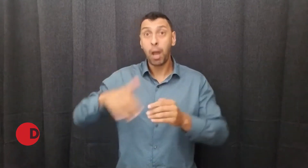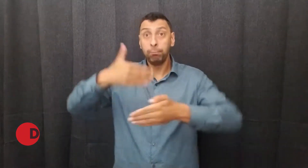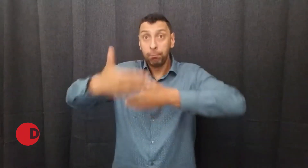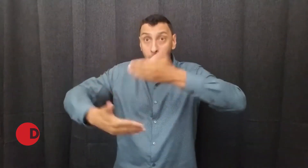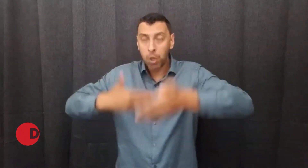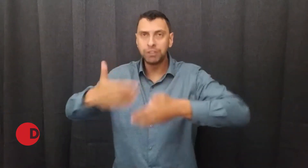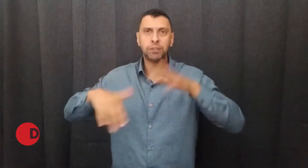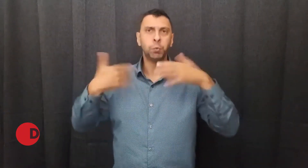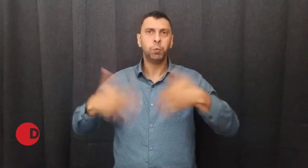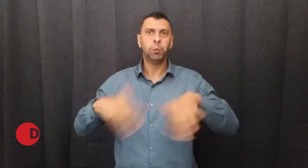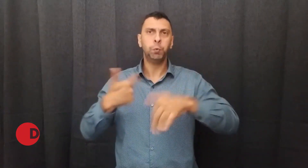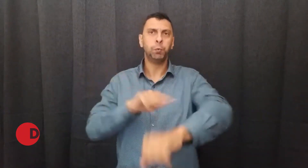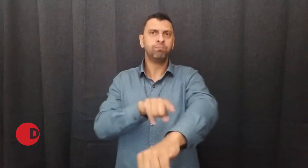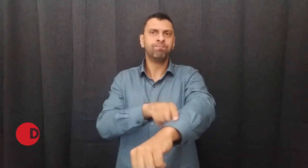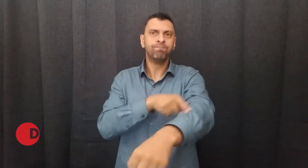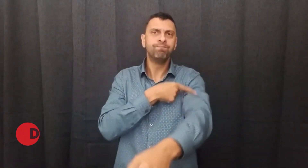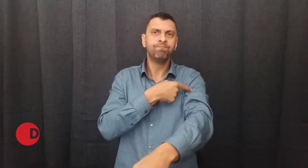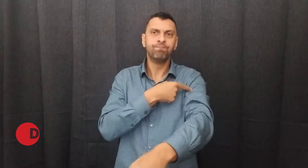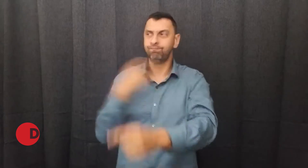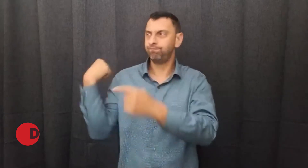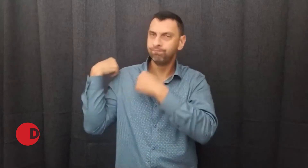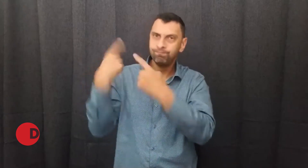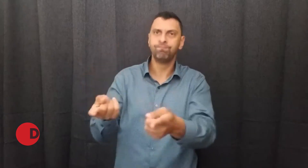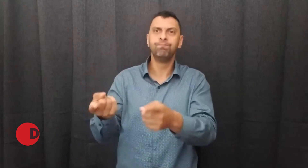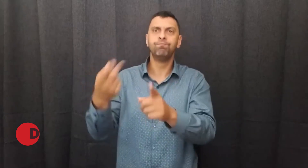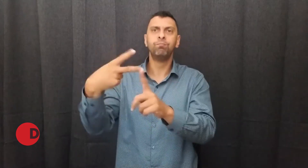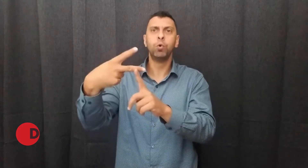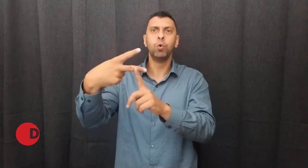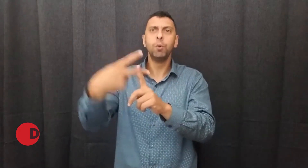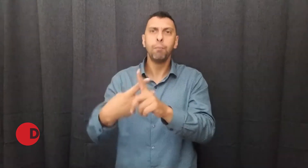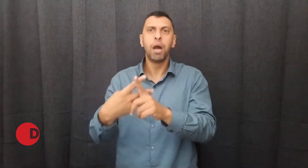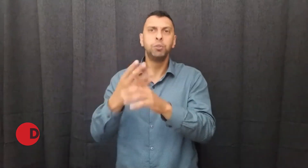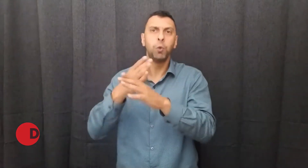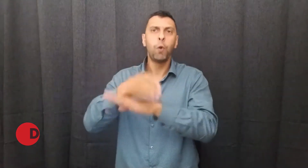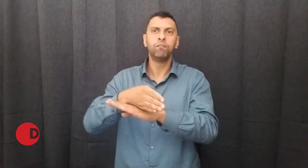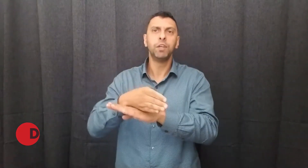It was a lengthy process over two months involving members of the